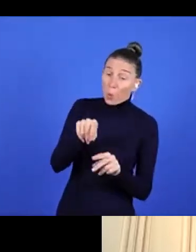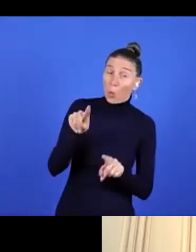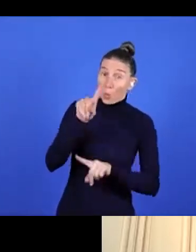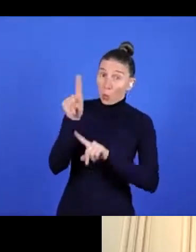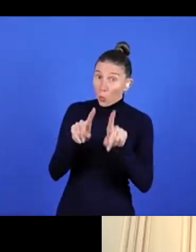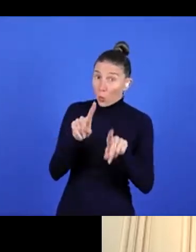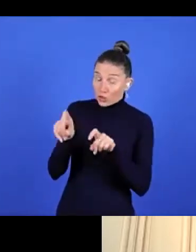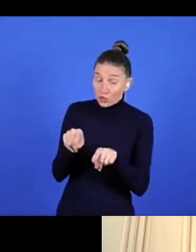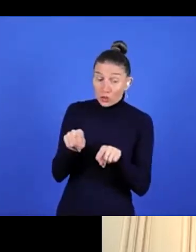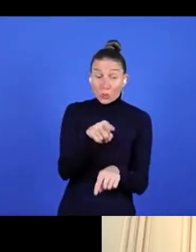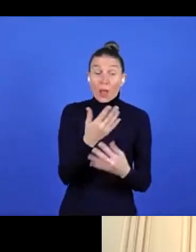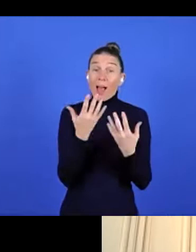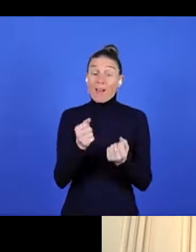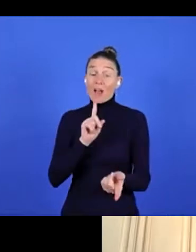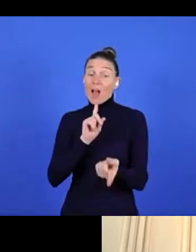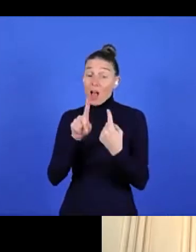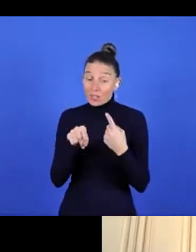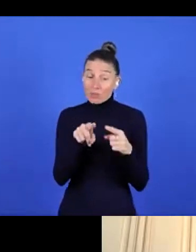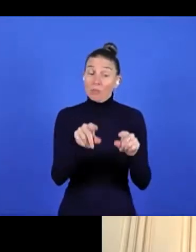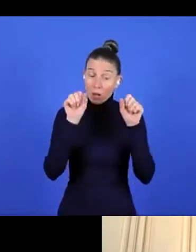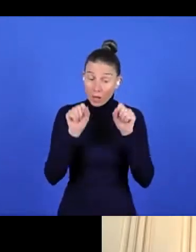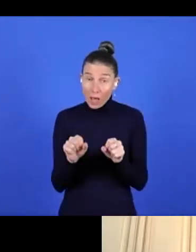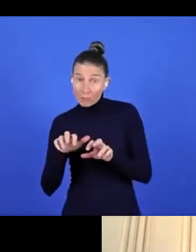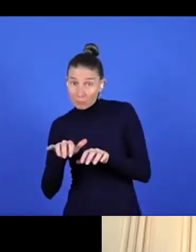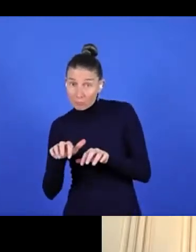all the panelists are encouraged to look at the questions,